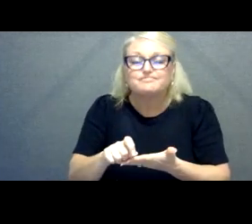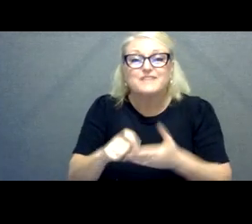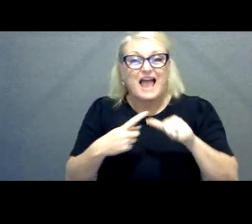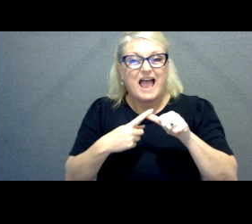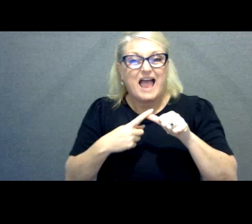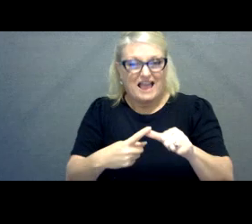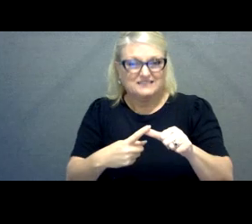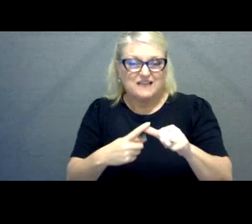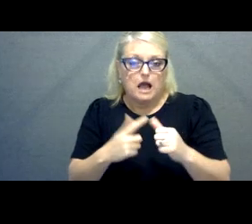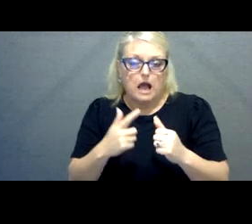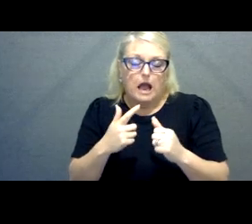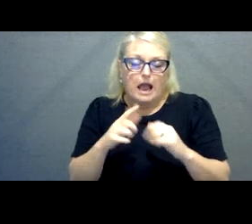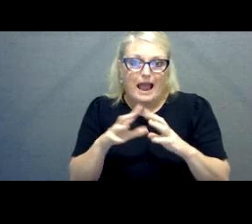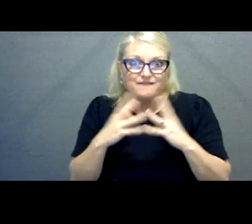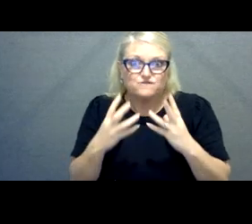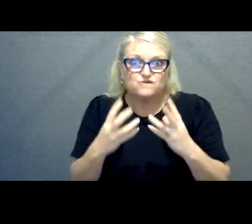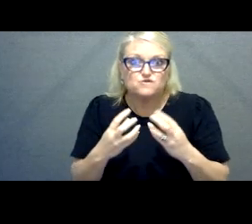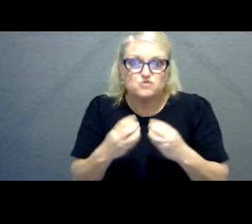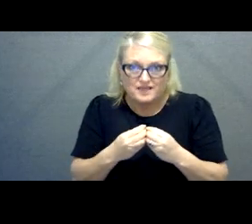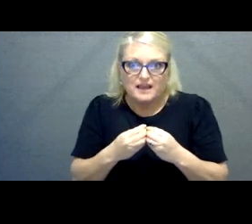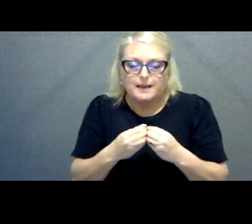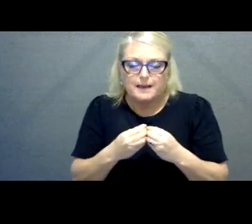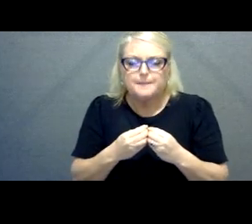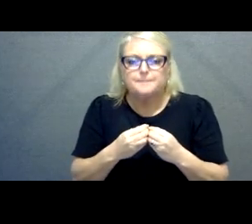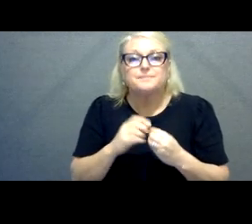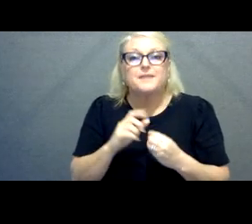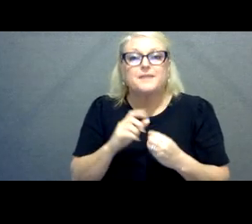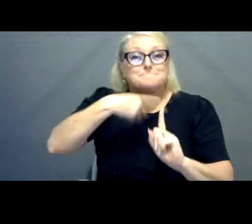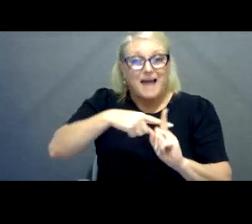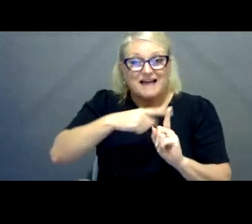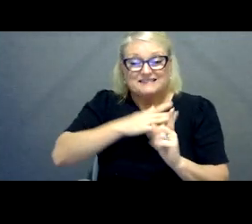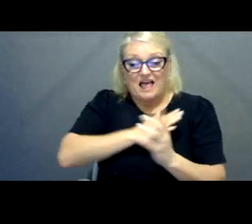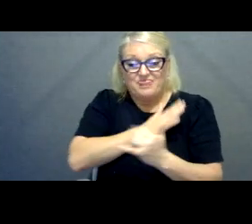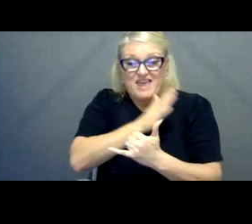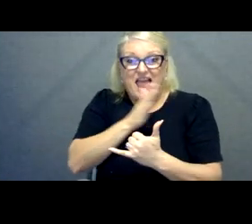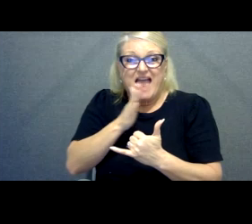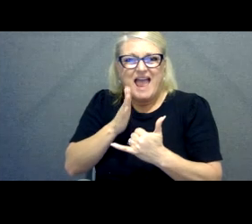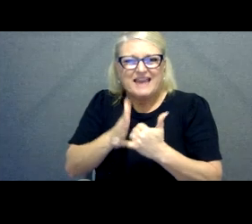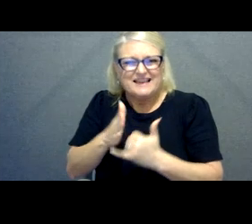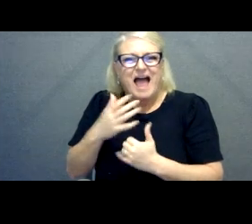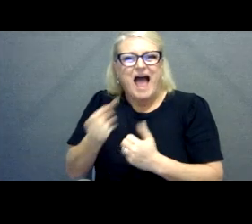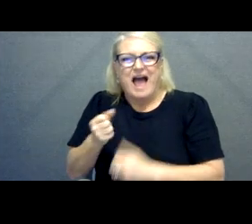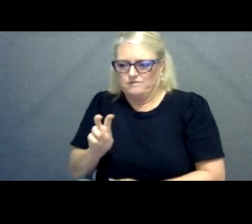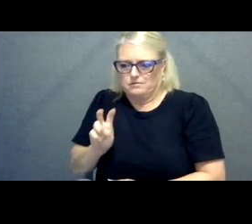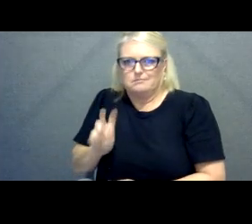there are a couple of spots for the client to sign um and each application has to be signed so if we